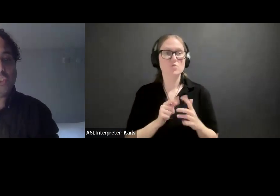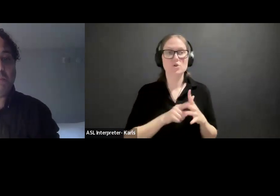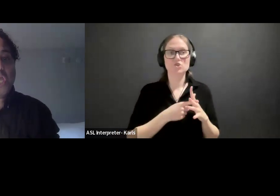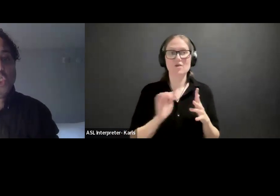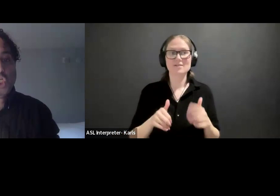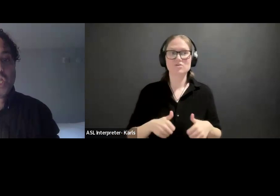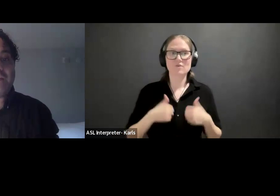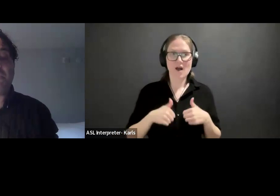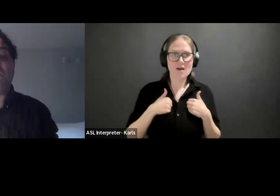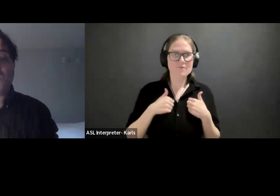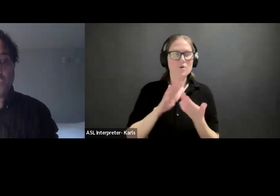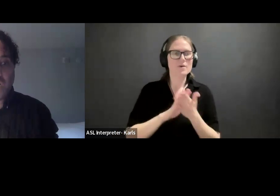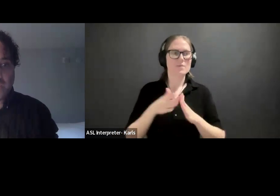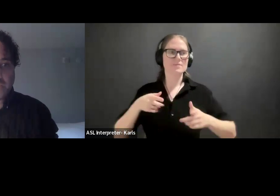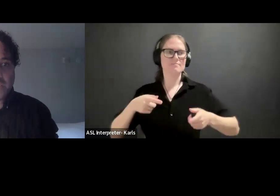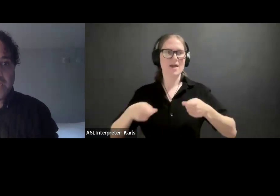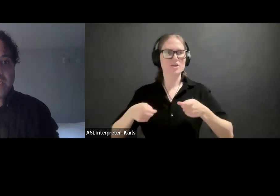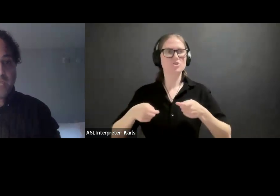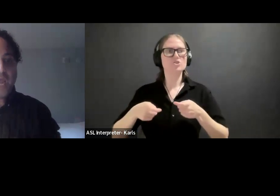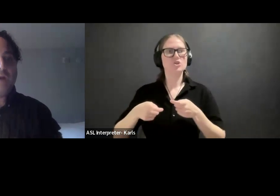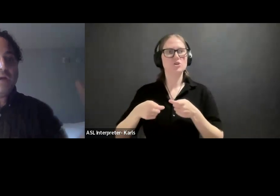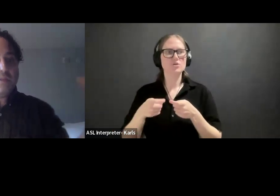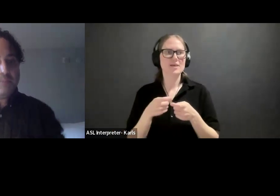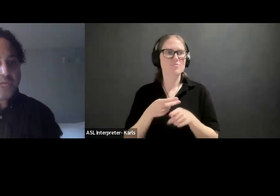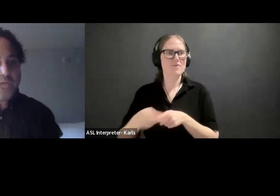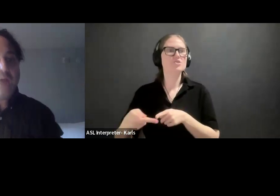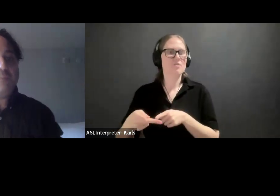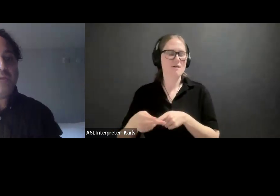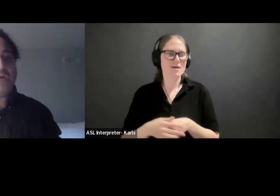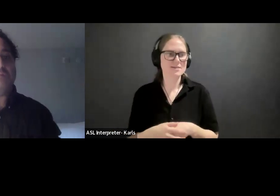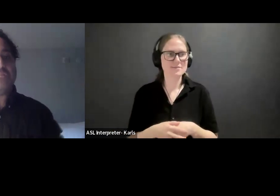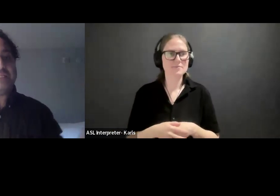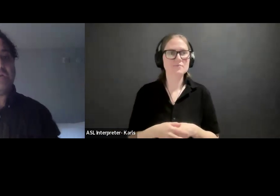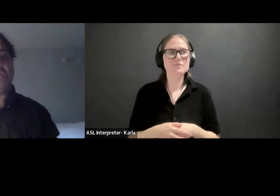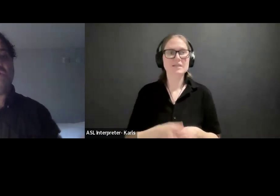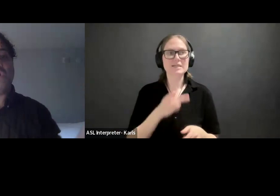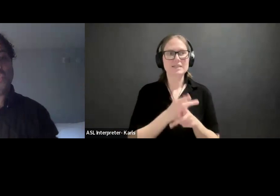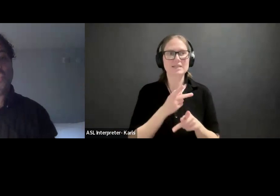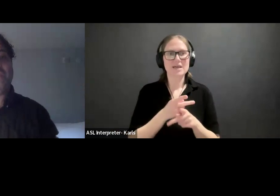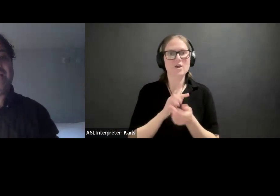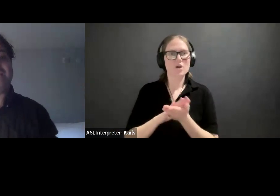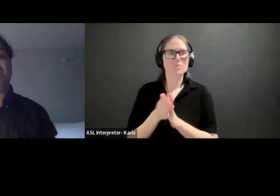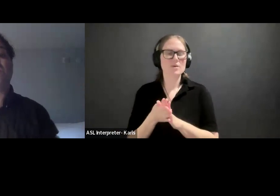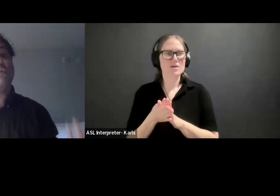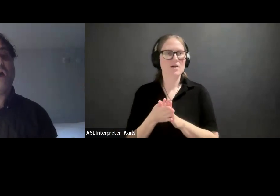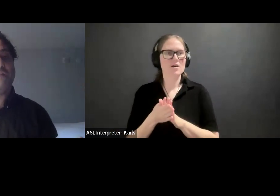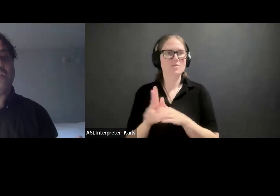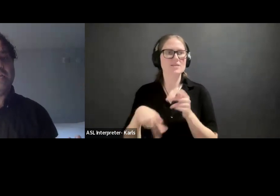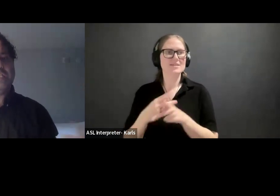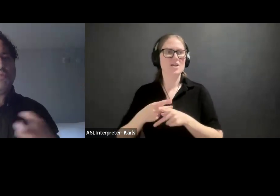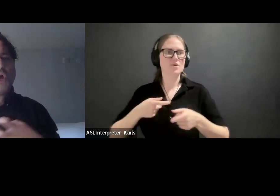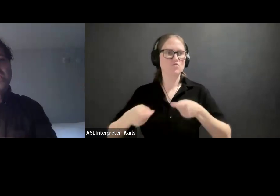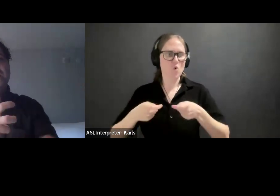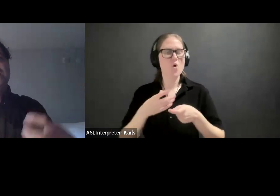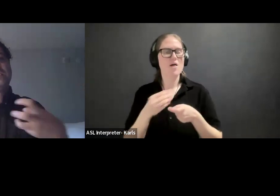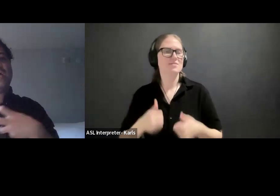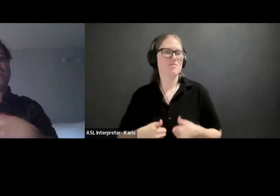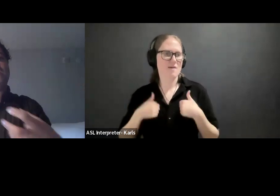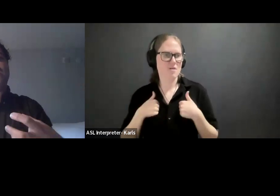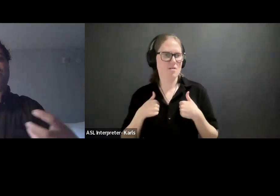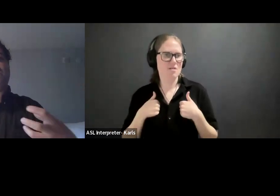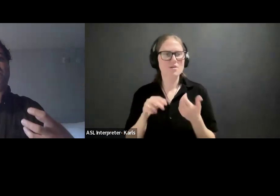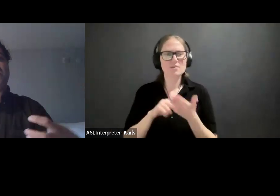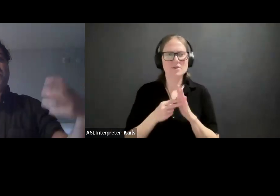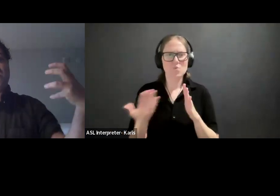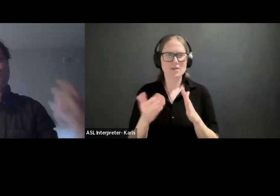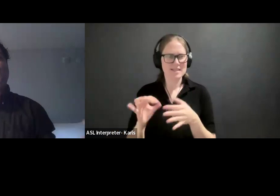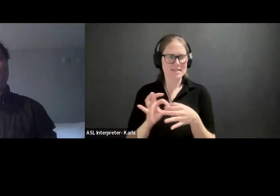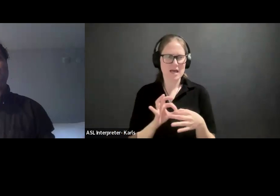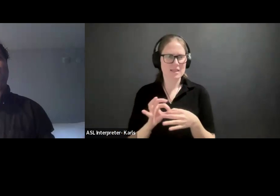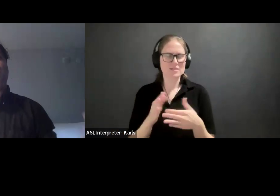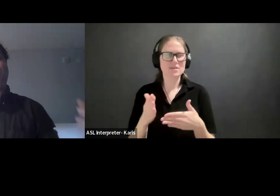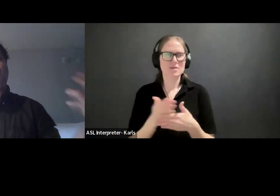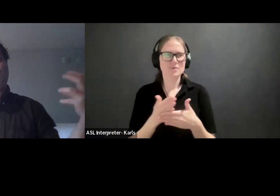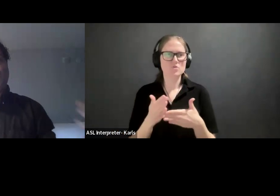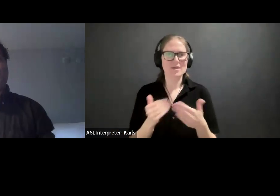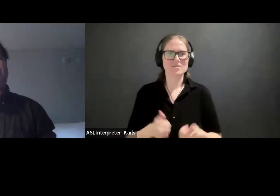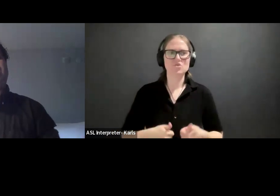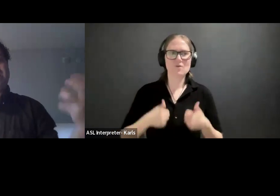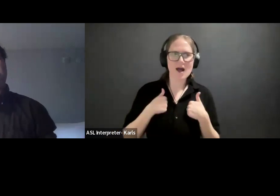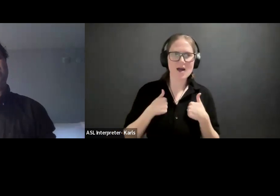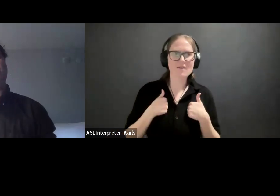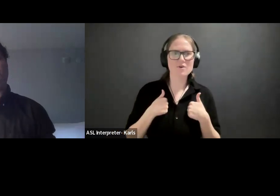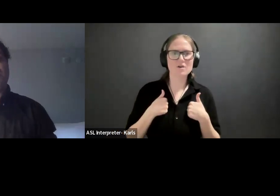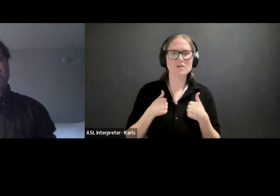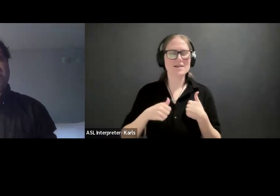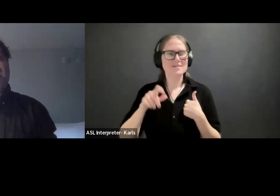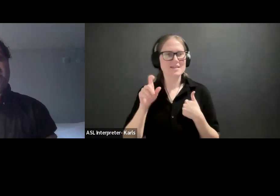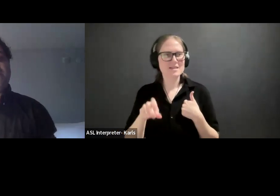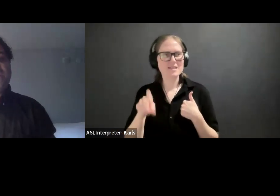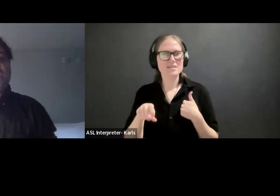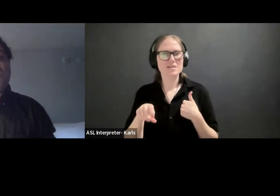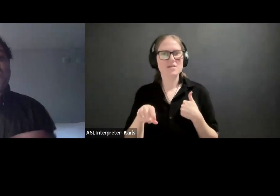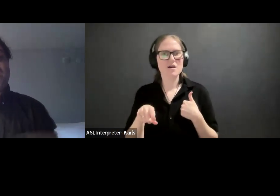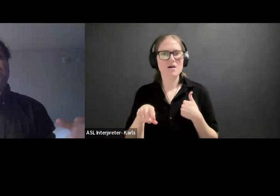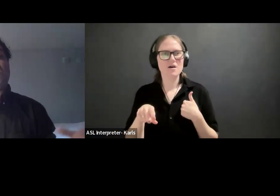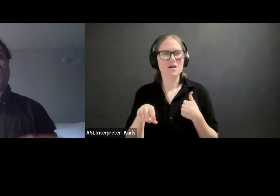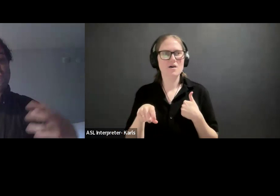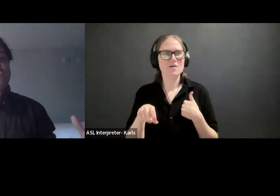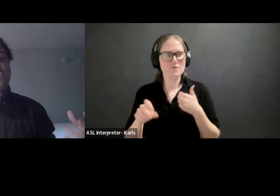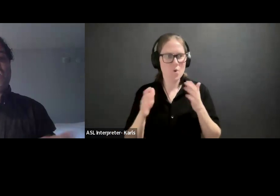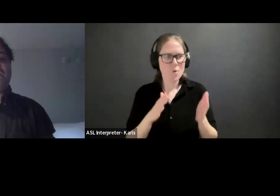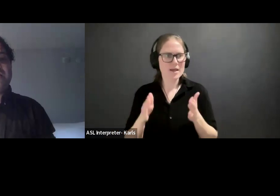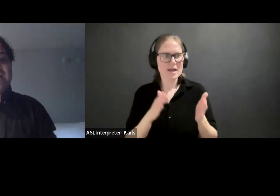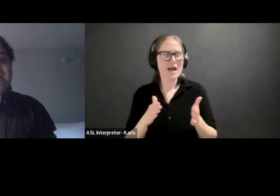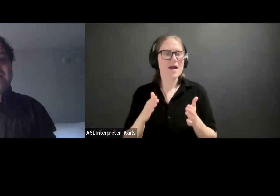major and professional arts. Care. Care becomes a site of control as well as survival. So what is this dialectic between the question of survival, the necessity of, you know, organize our social life?